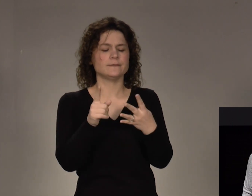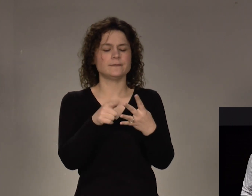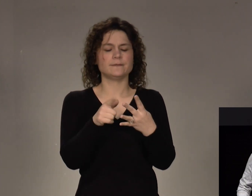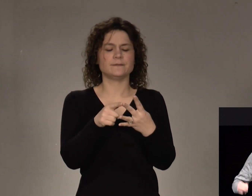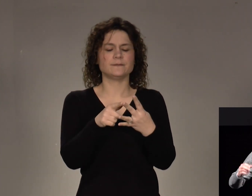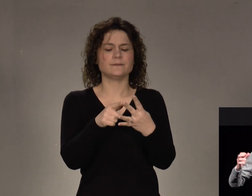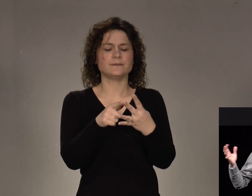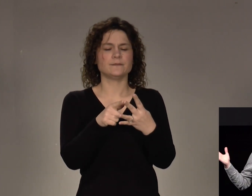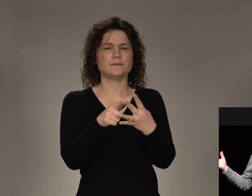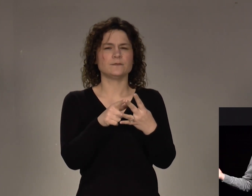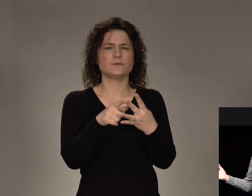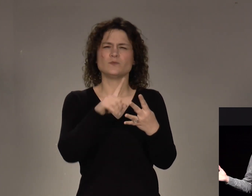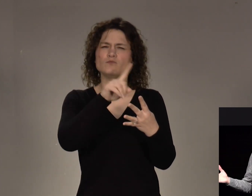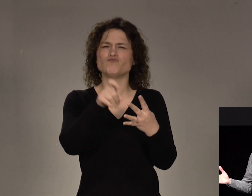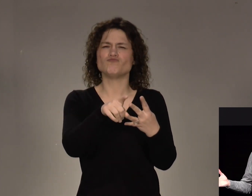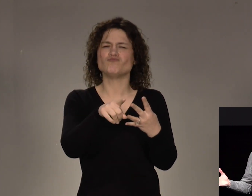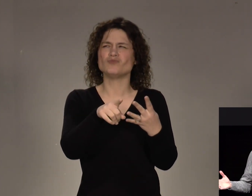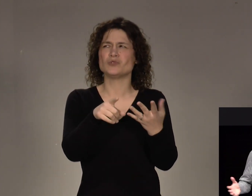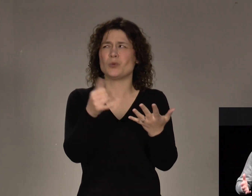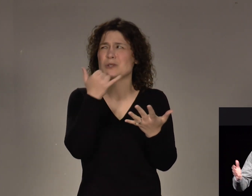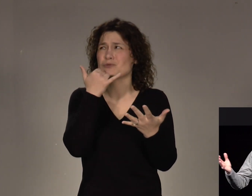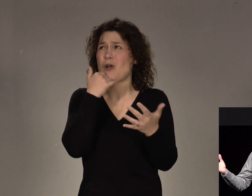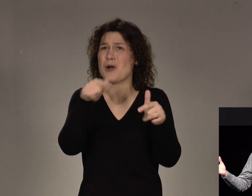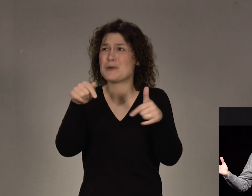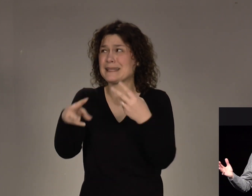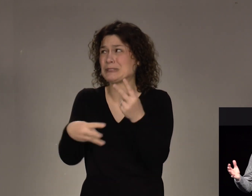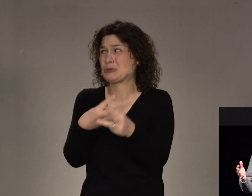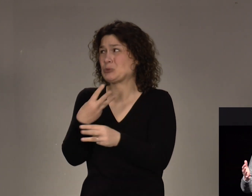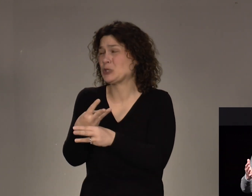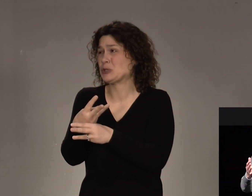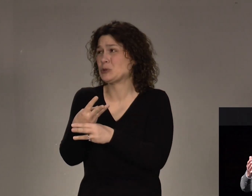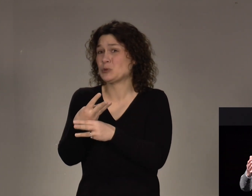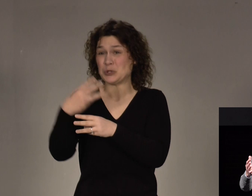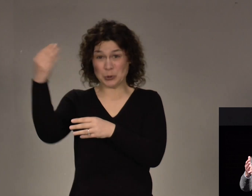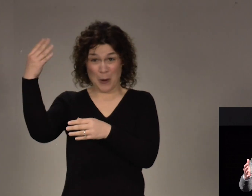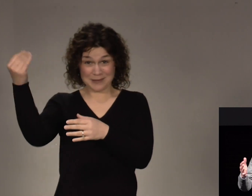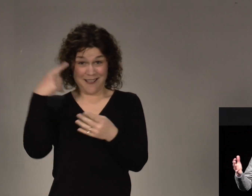"What's wrong with this world?" When you go outside and you see what's going on in